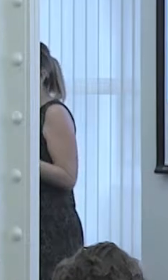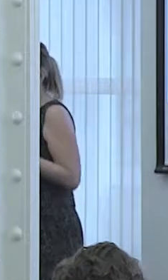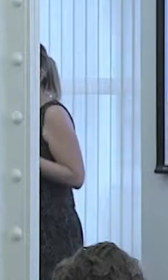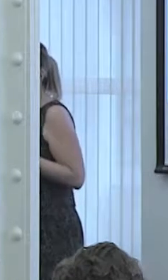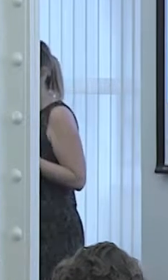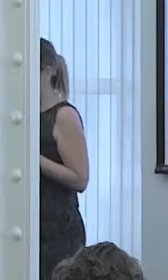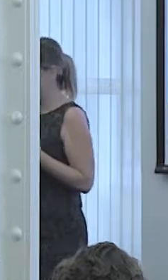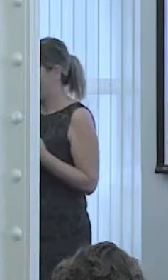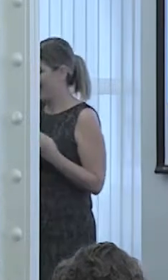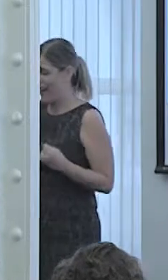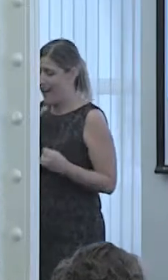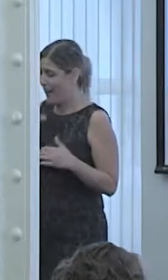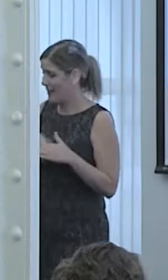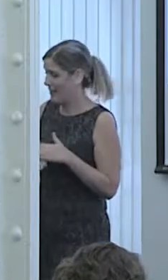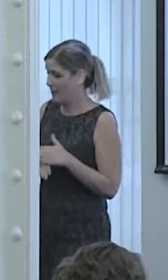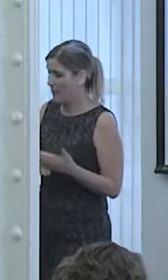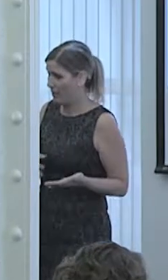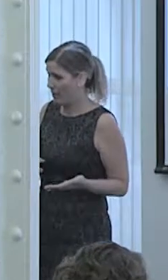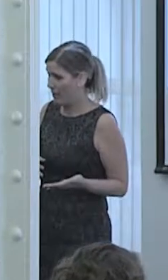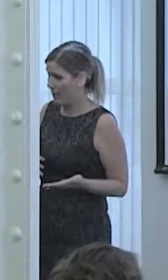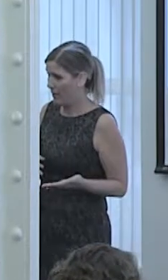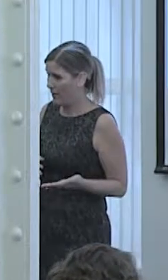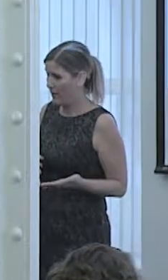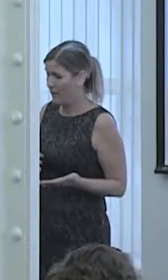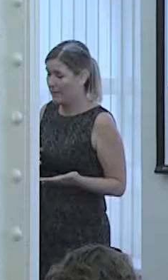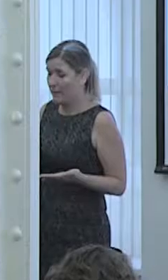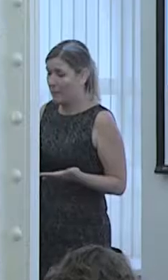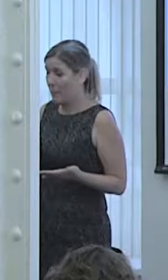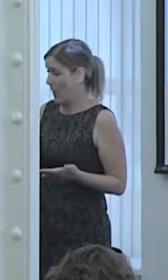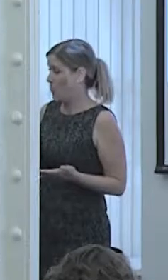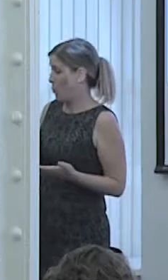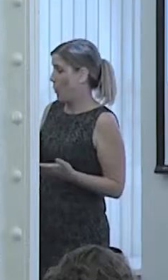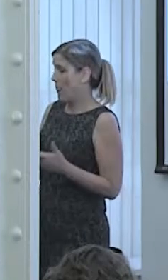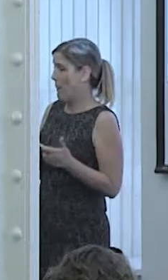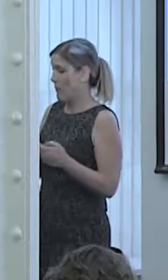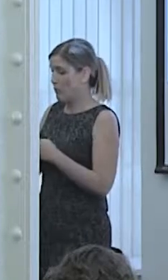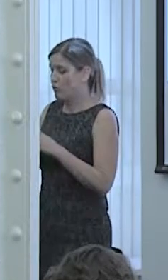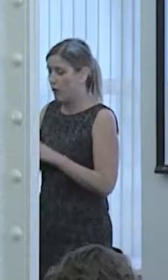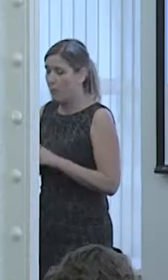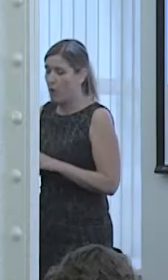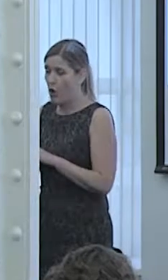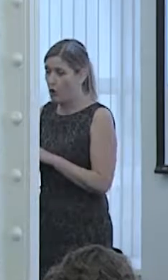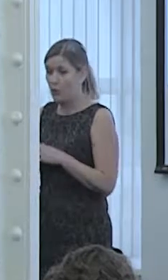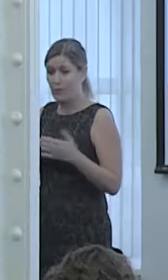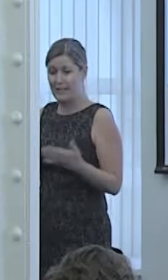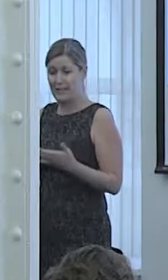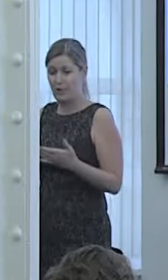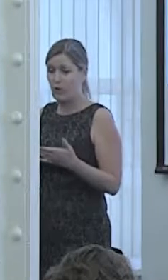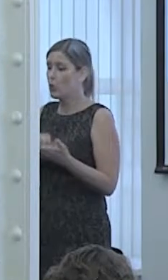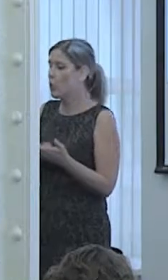The green light station is not accessible. This was one of the major problems also here in New York,